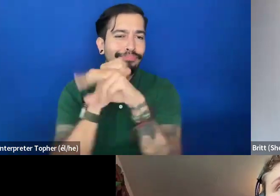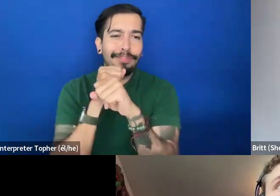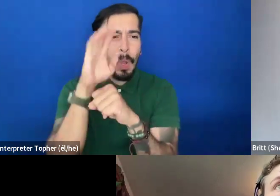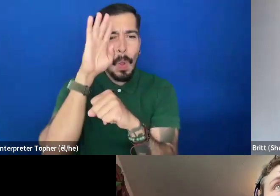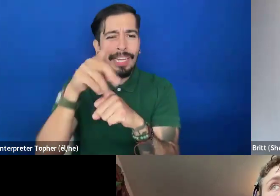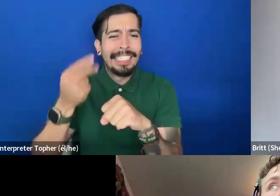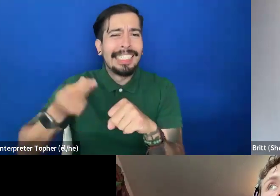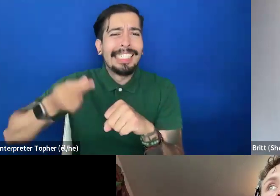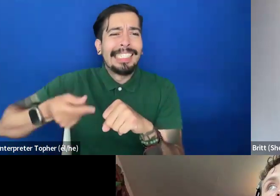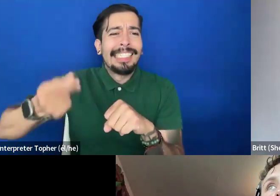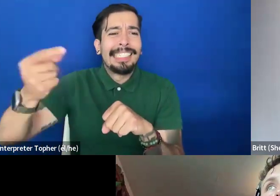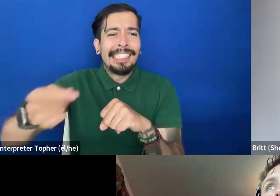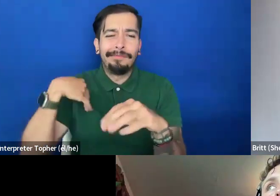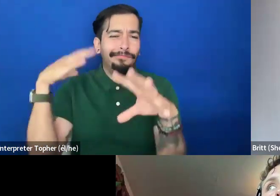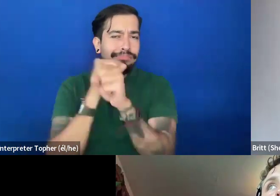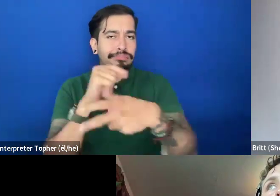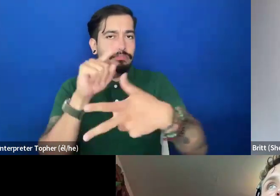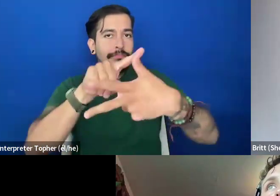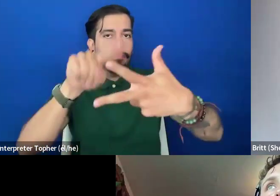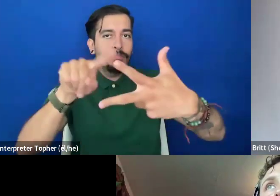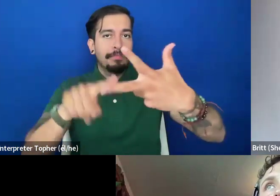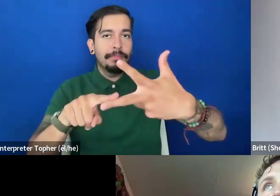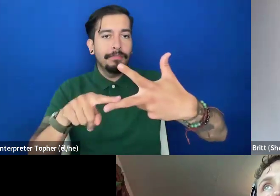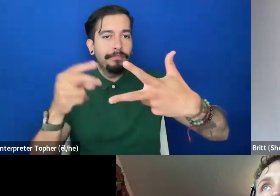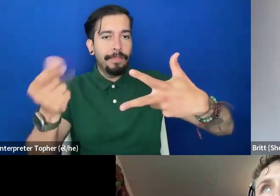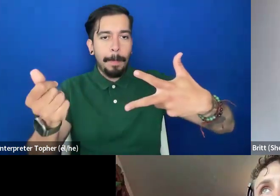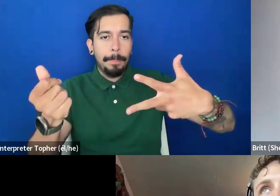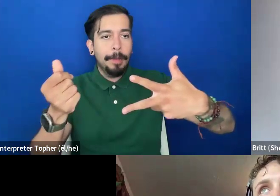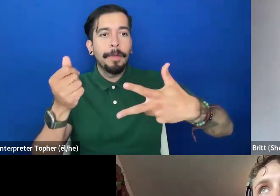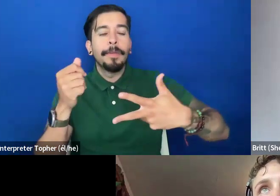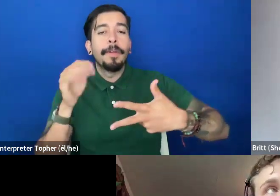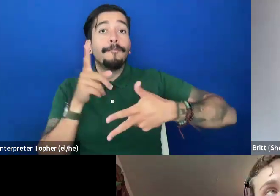First of all, I think, um, that to, in order to,